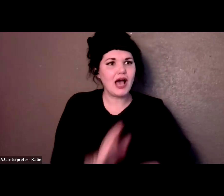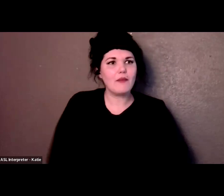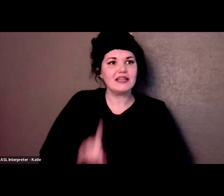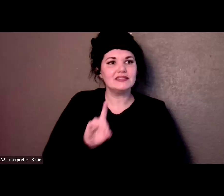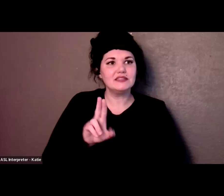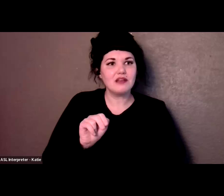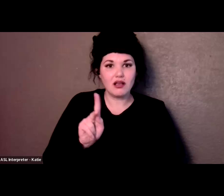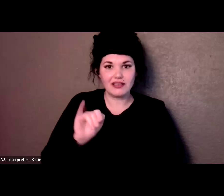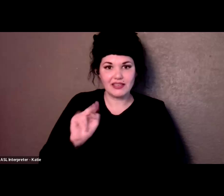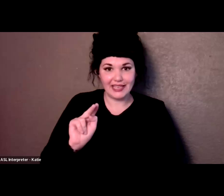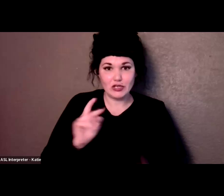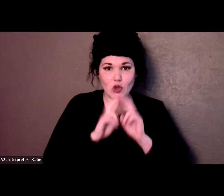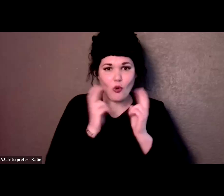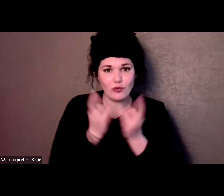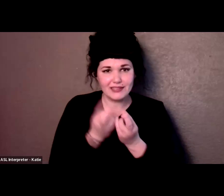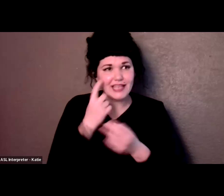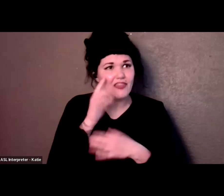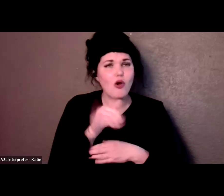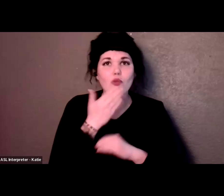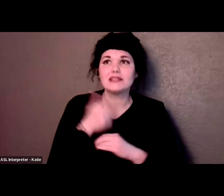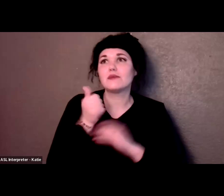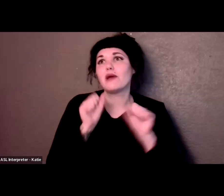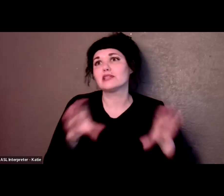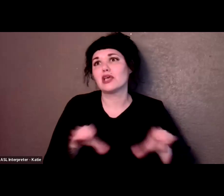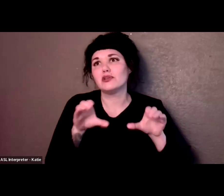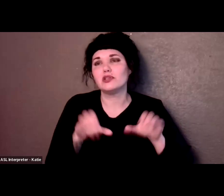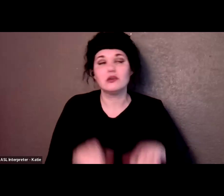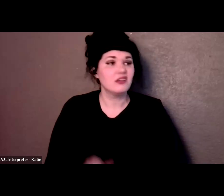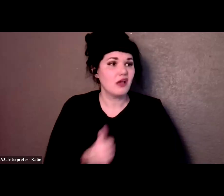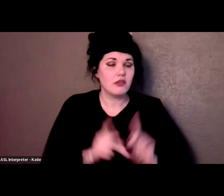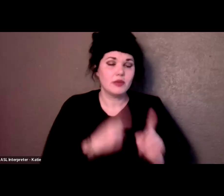the best I could do was uh a state hospital, and if I was really, really accepting of that maybe a